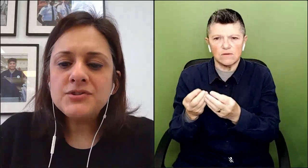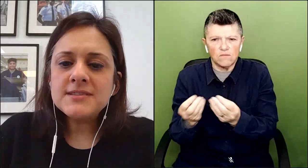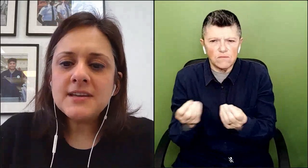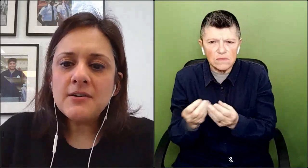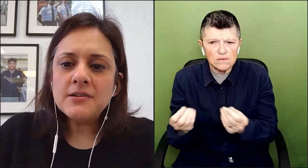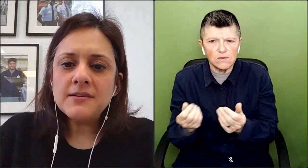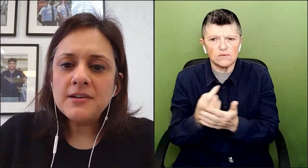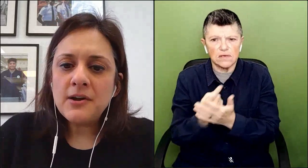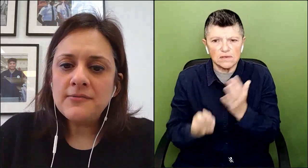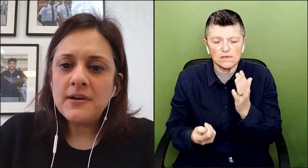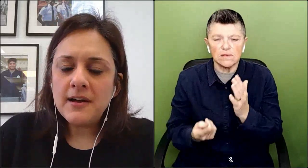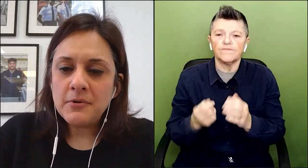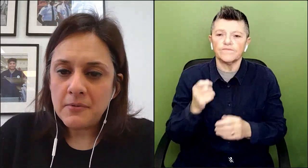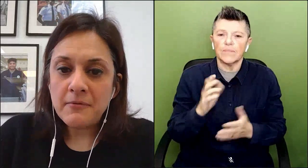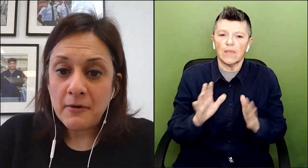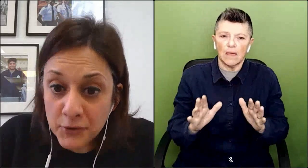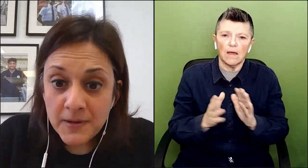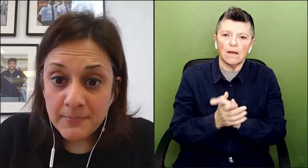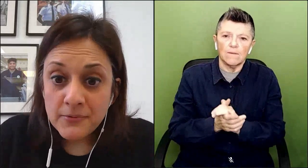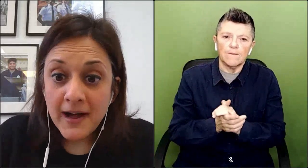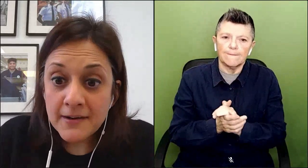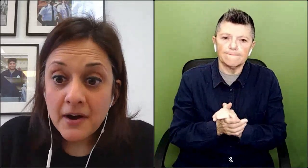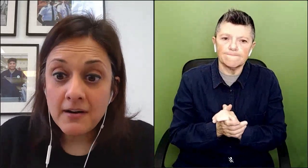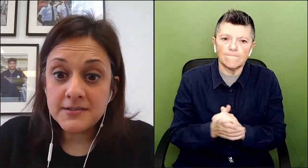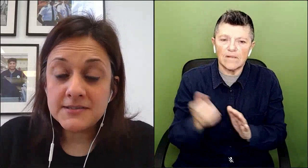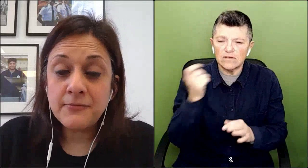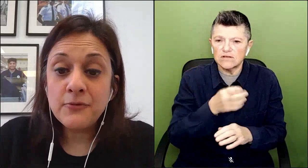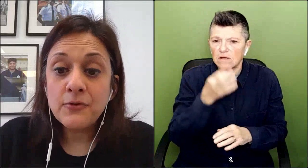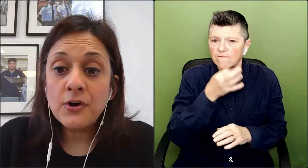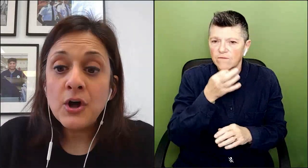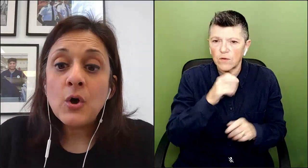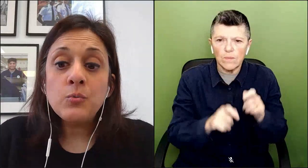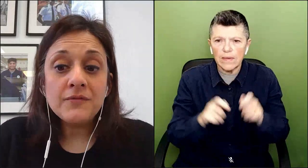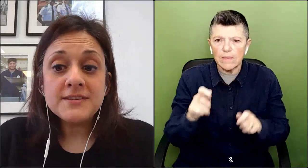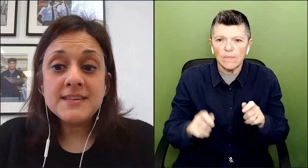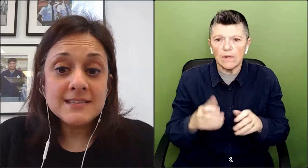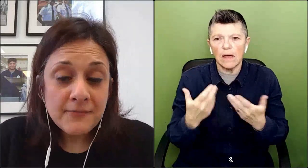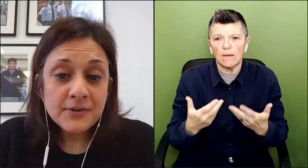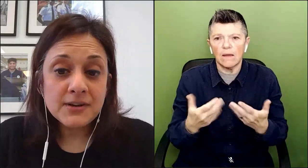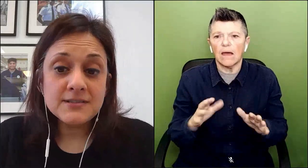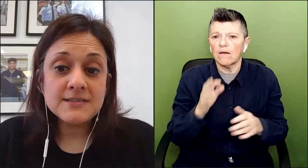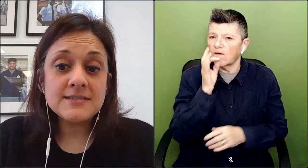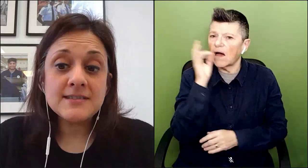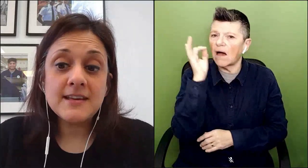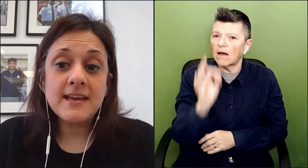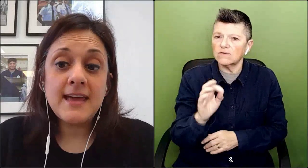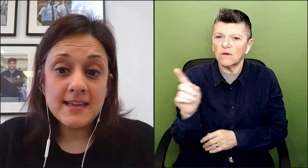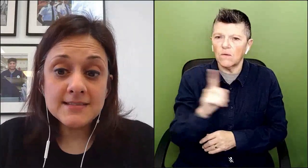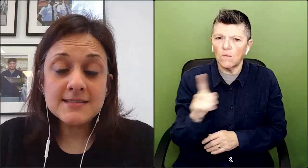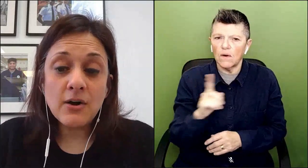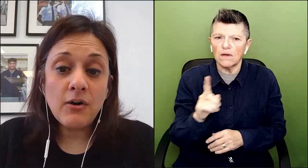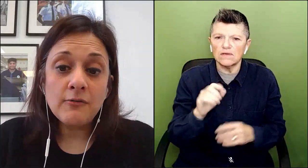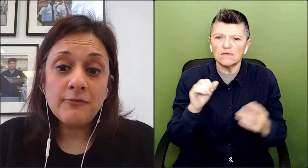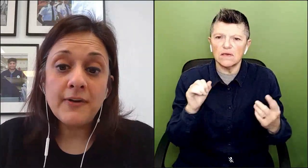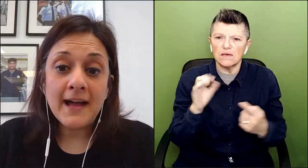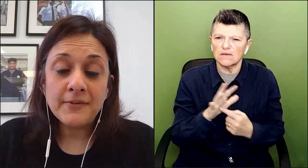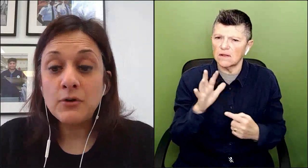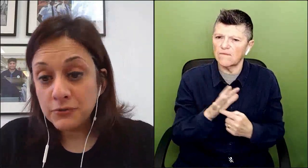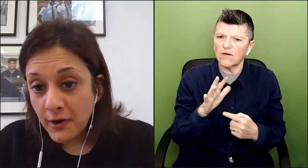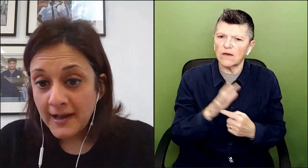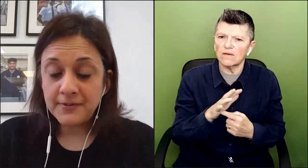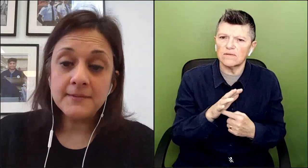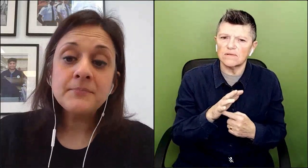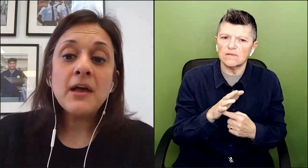But just a few people have asked for what the significance is of having or not having